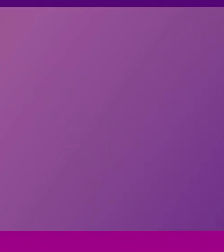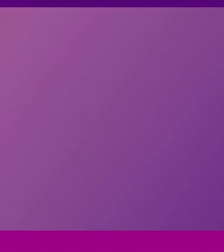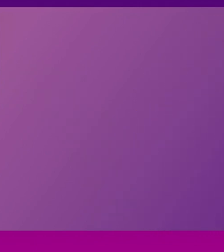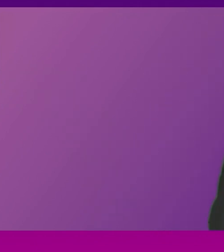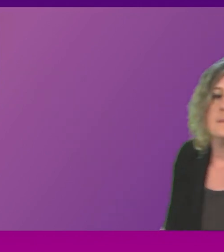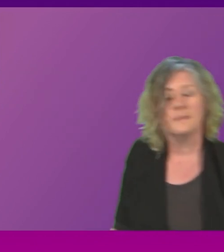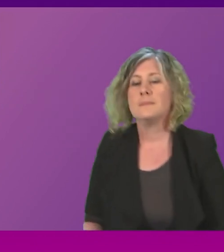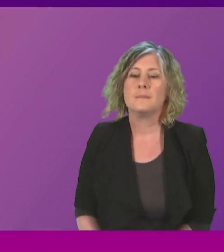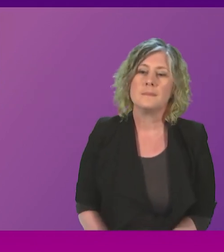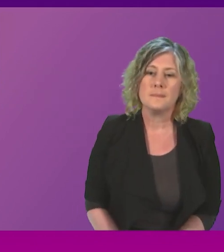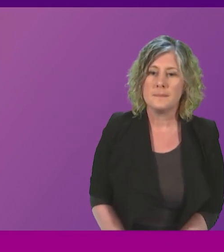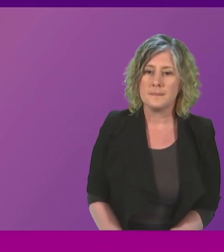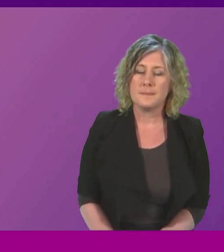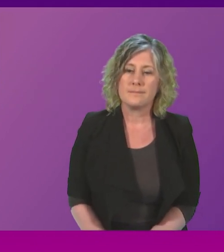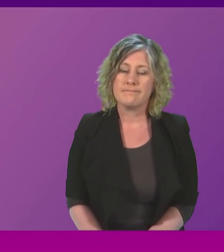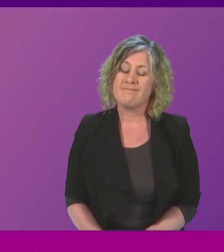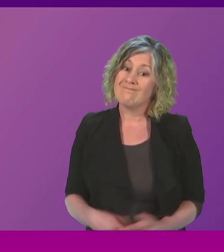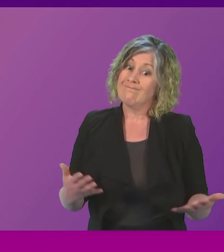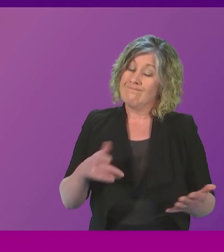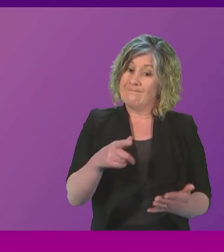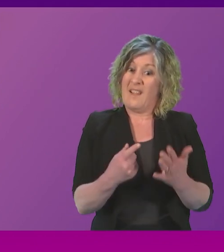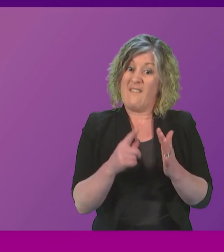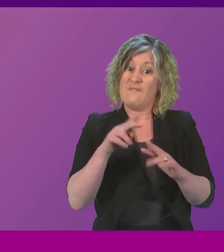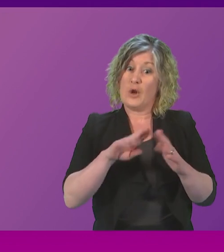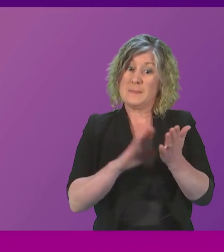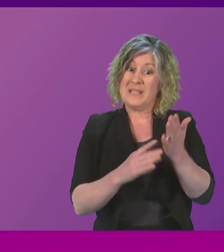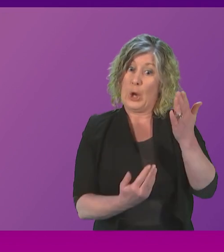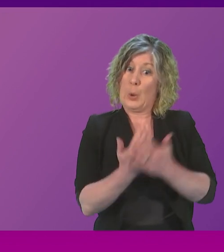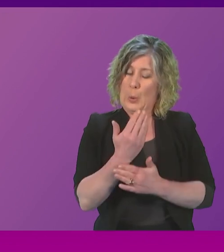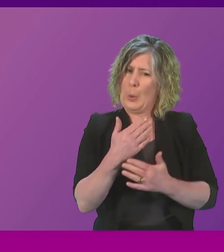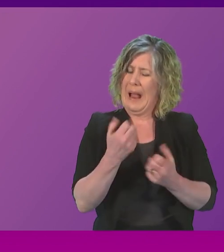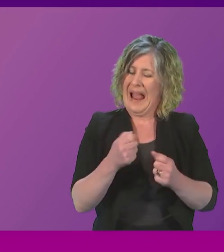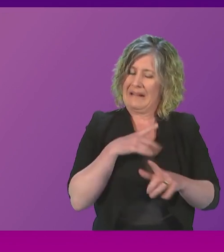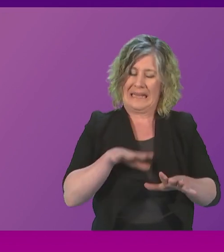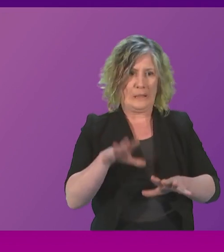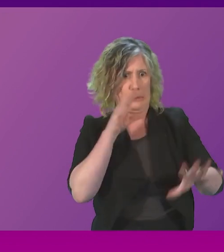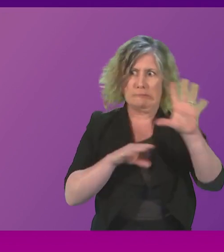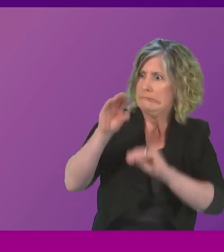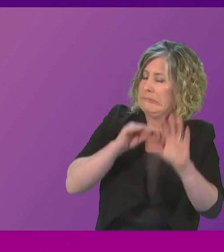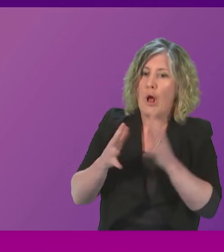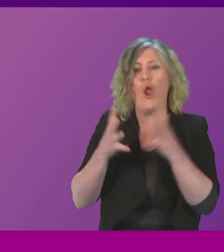The new First Minister has lots to get to grips with, so it is only fair that I should start with something that he should already be across.